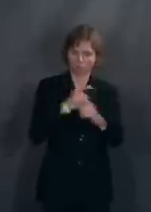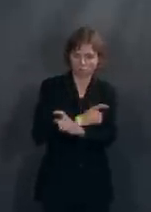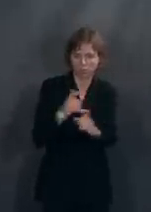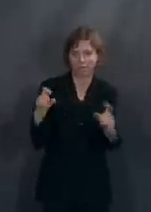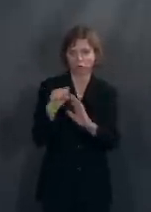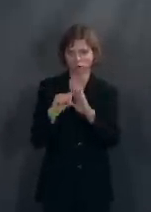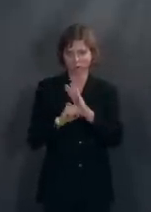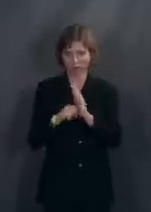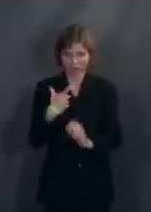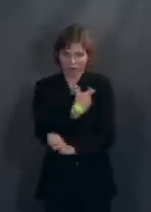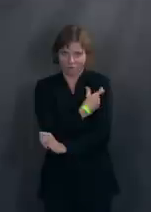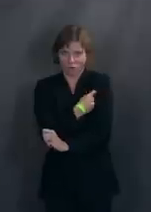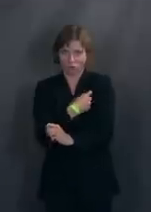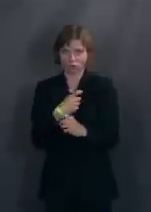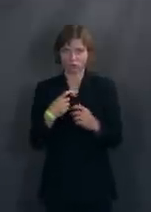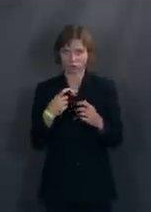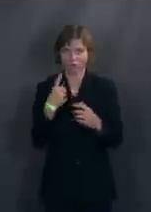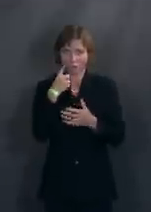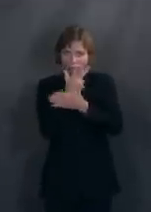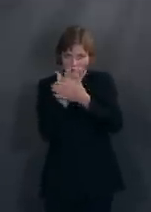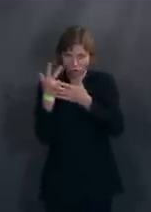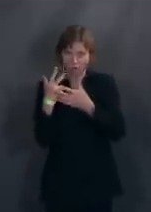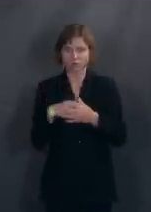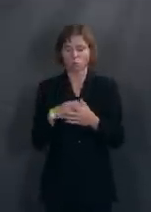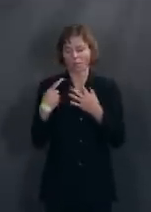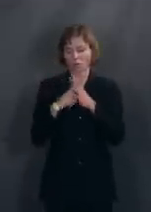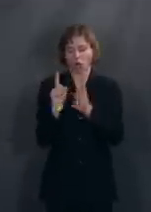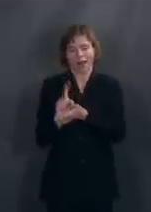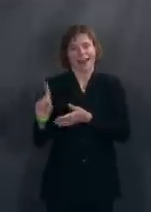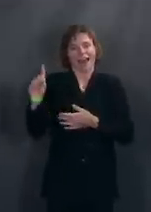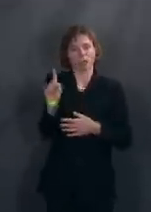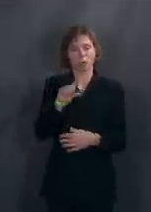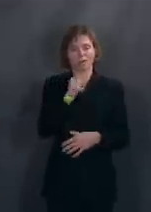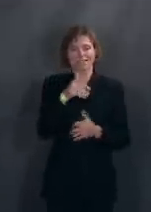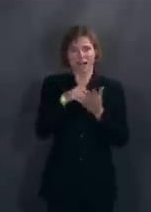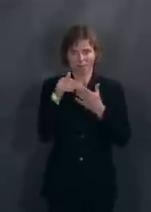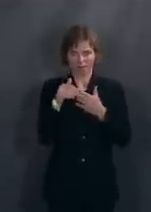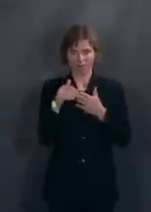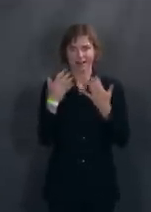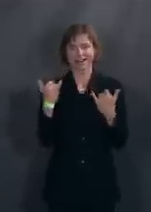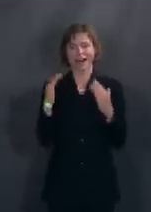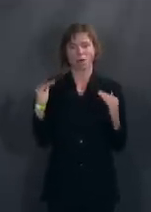And we started that last week with 10 million. We've moved that up to 10.5 million for the next three weeks.